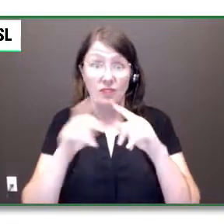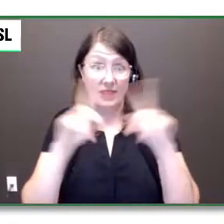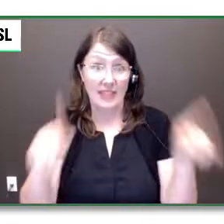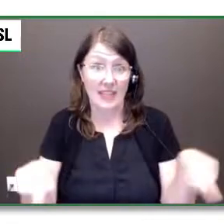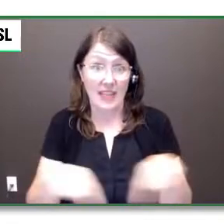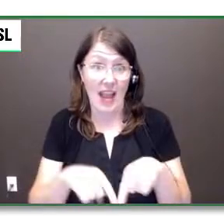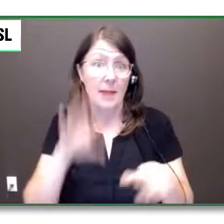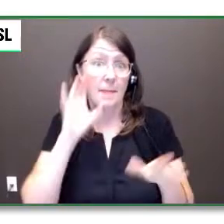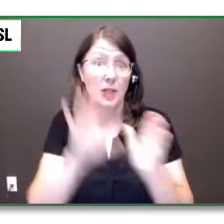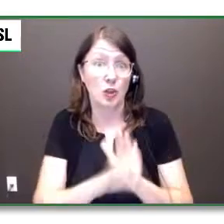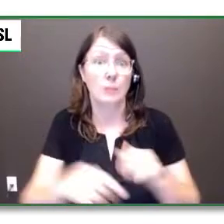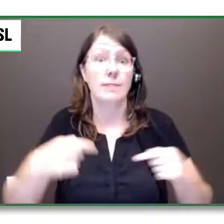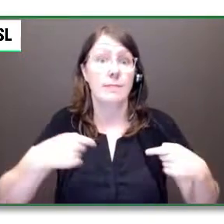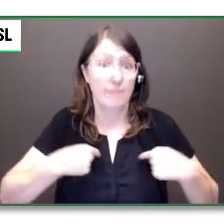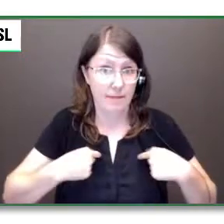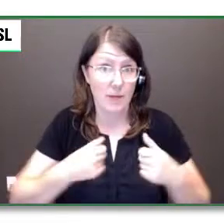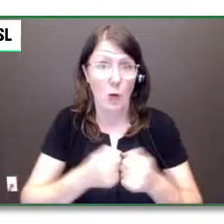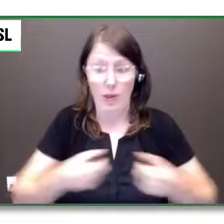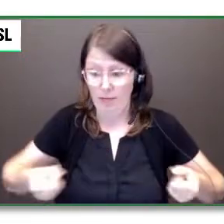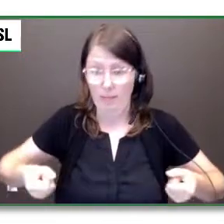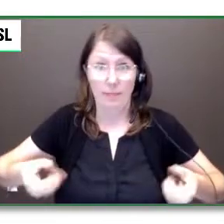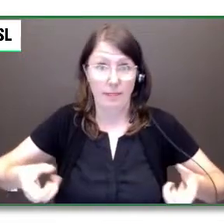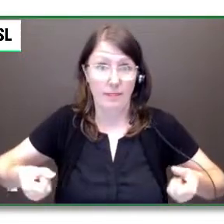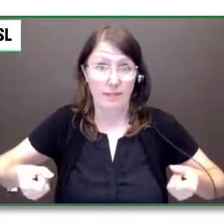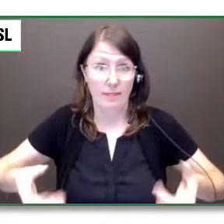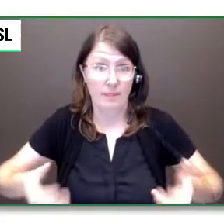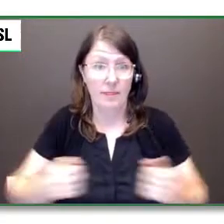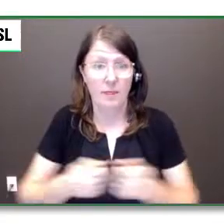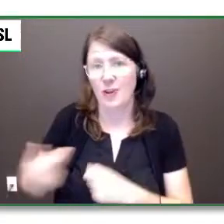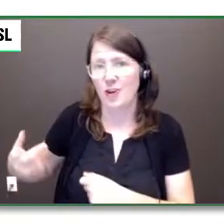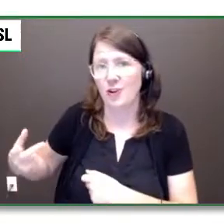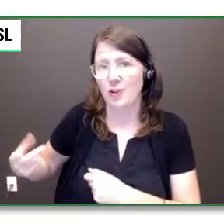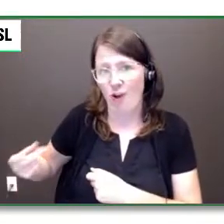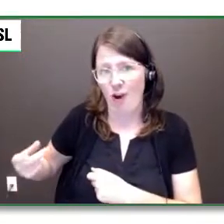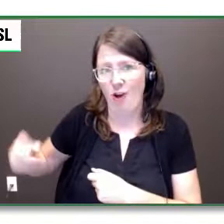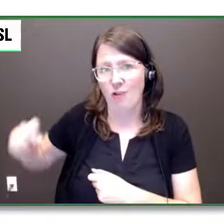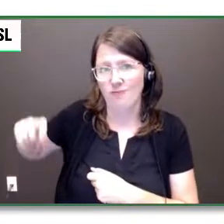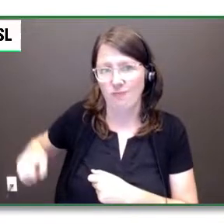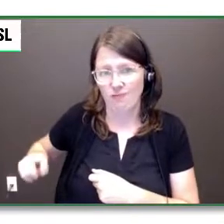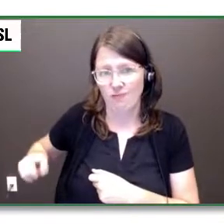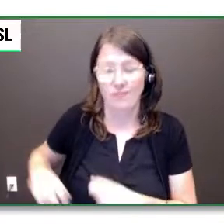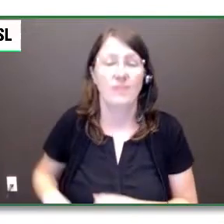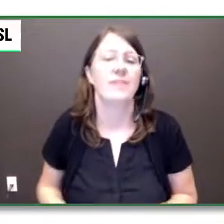the great dog Gabby Laberner, as well as logos for the universities and